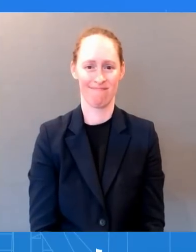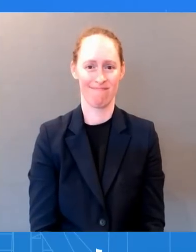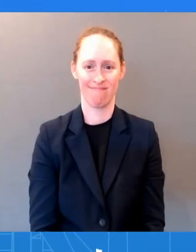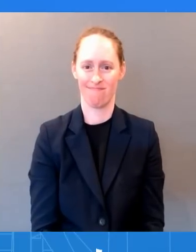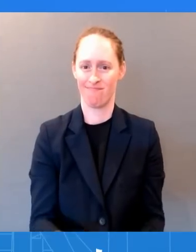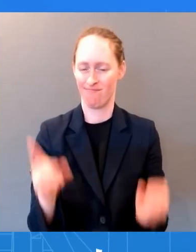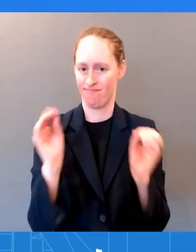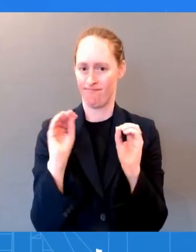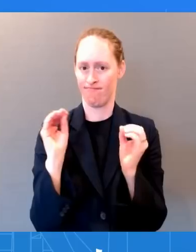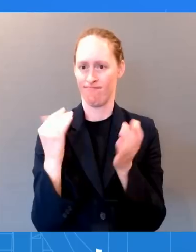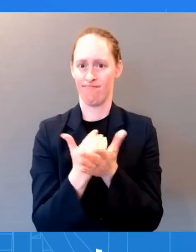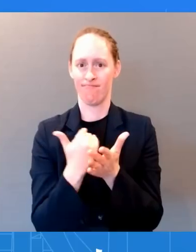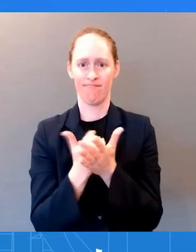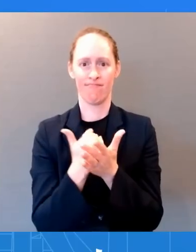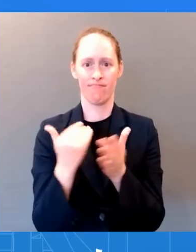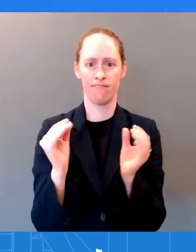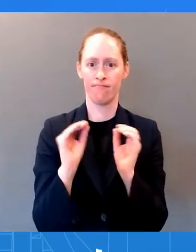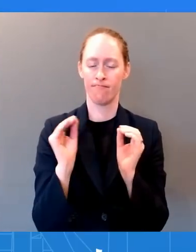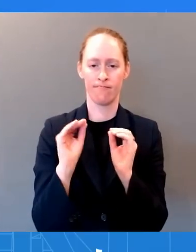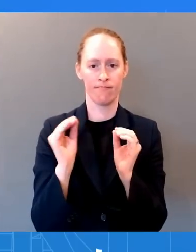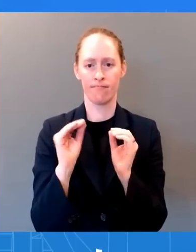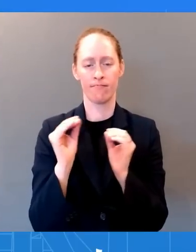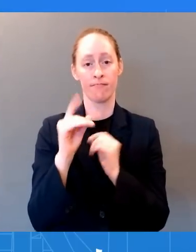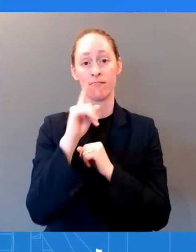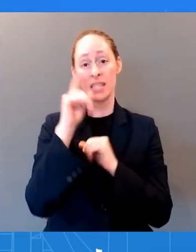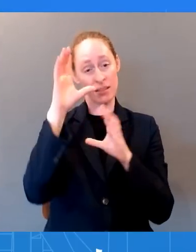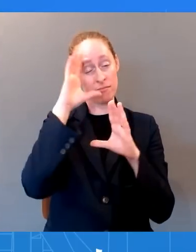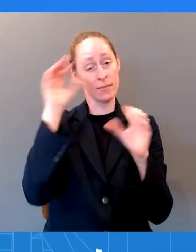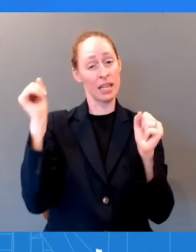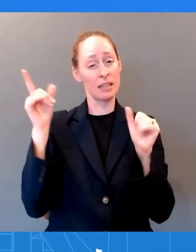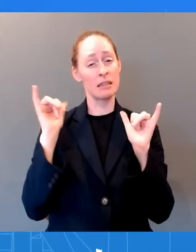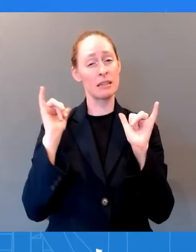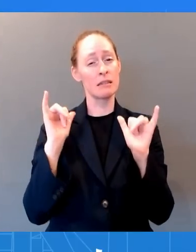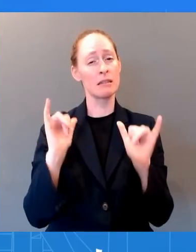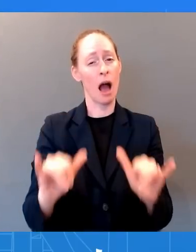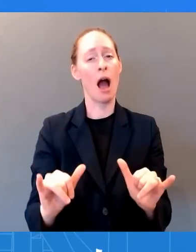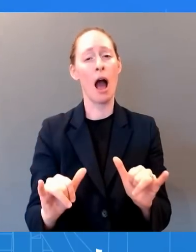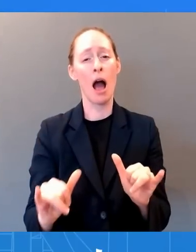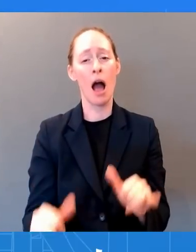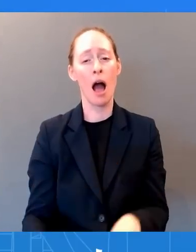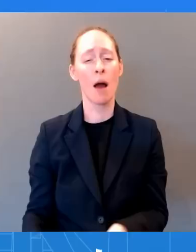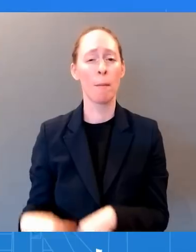most executive action than any other President when it comes to curtailing